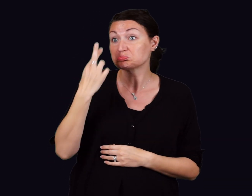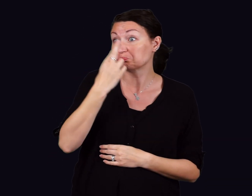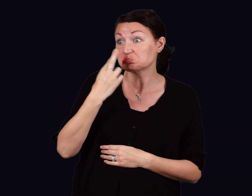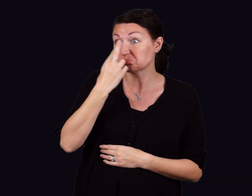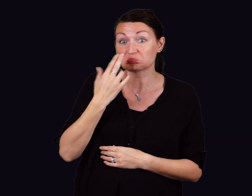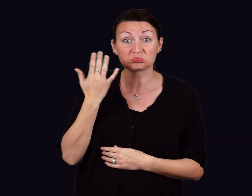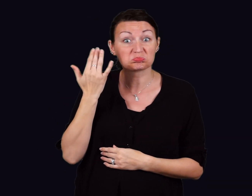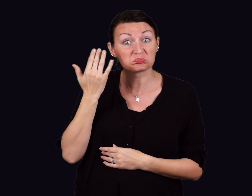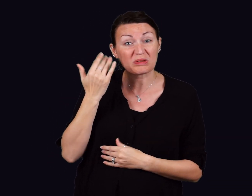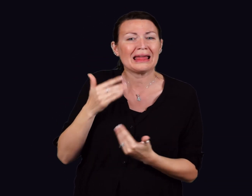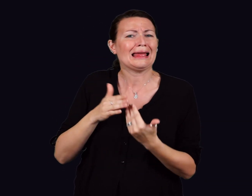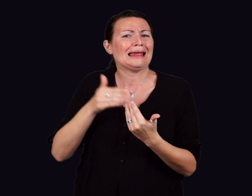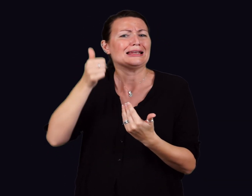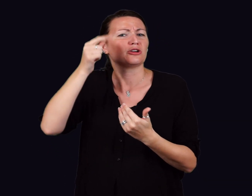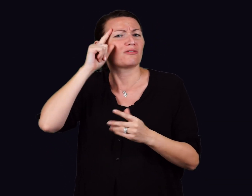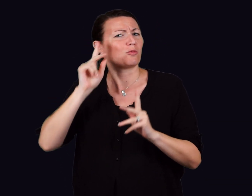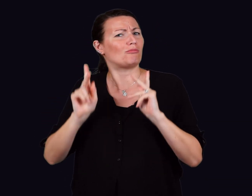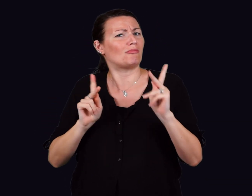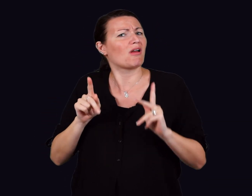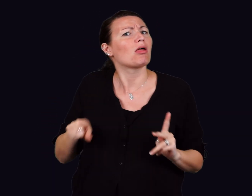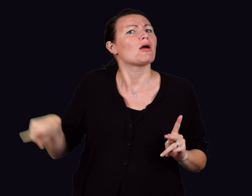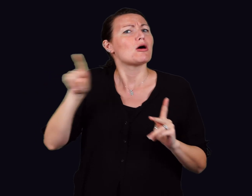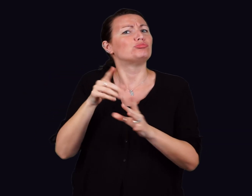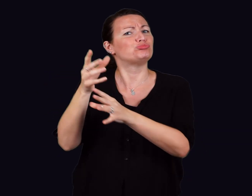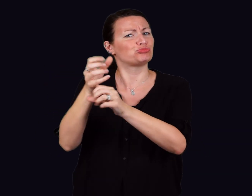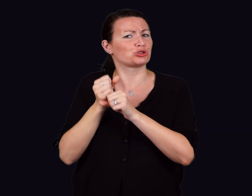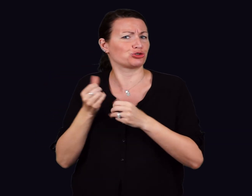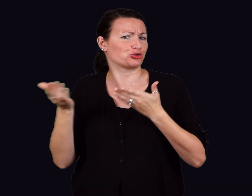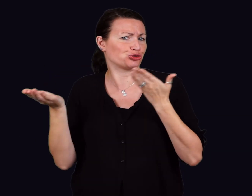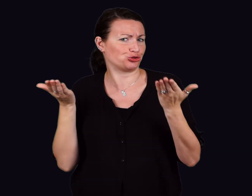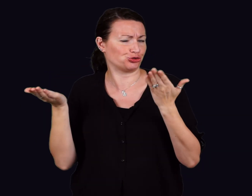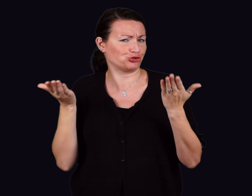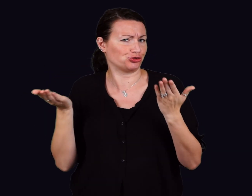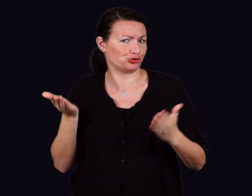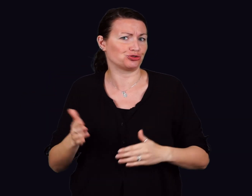which will make it easier for people to get services.